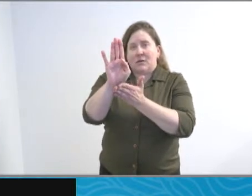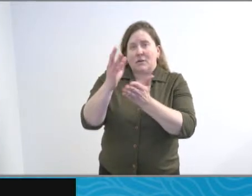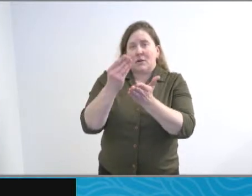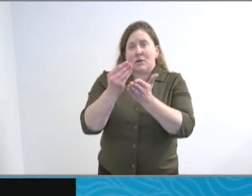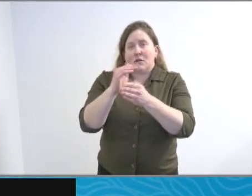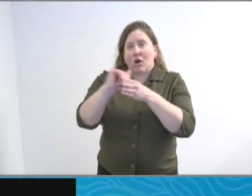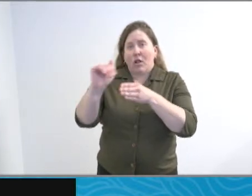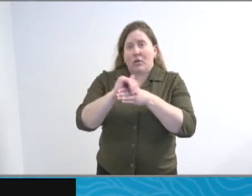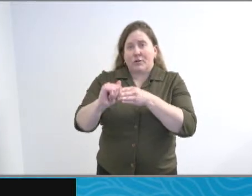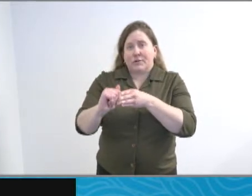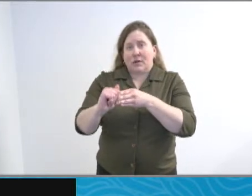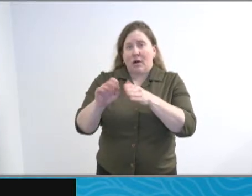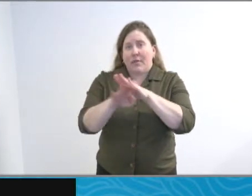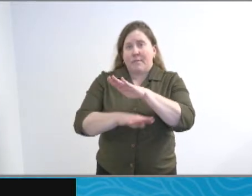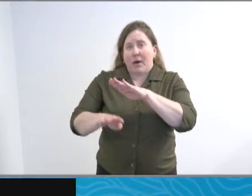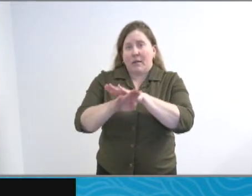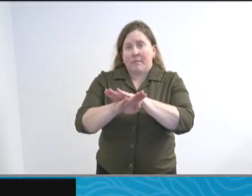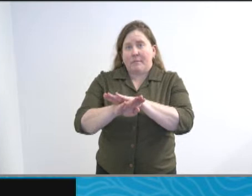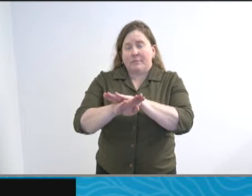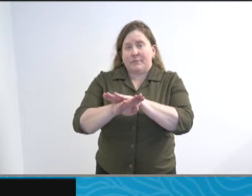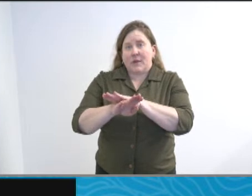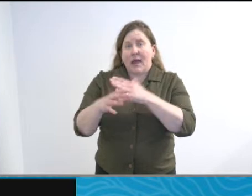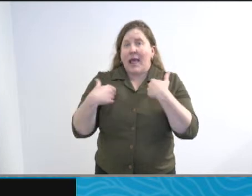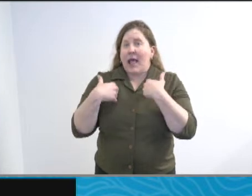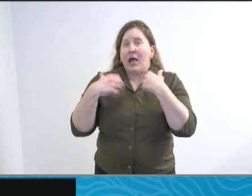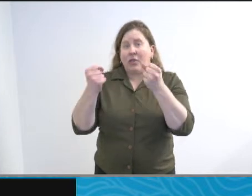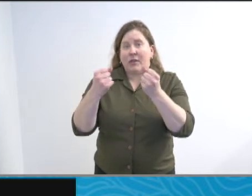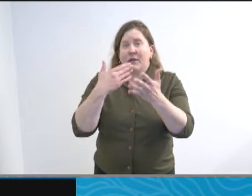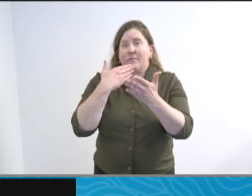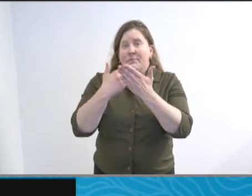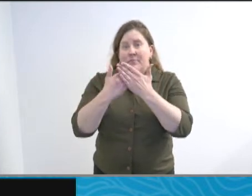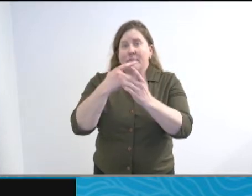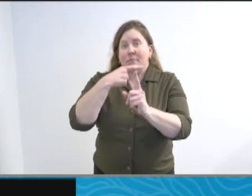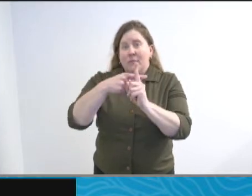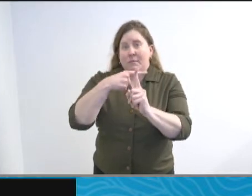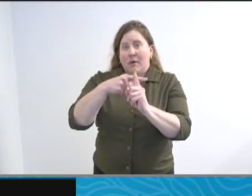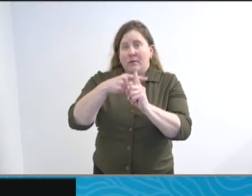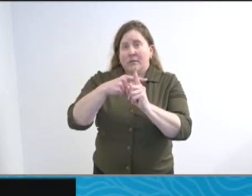That's a very healthy budget. On this pyramid or triangle if you will,